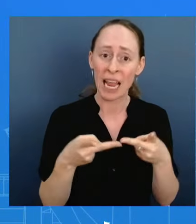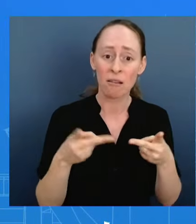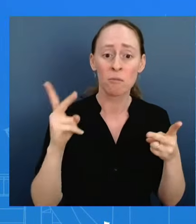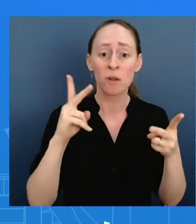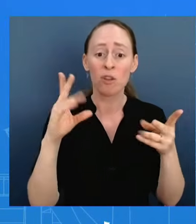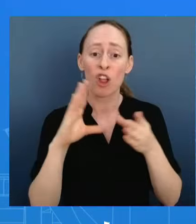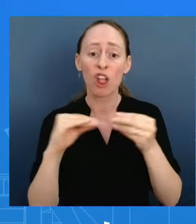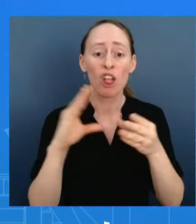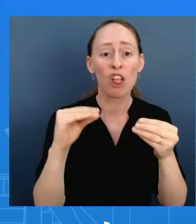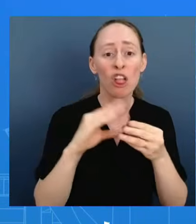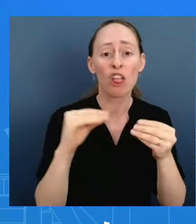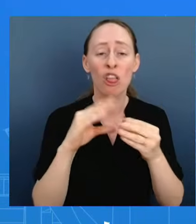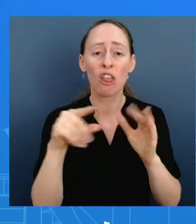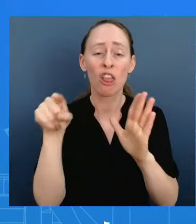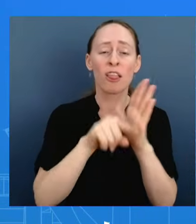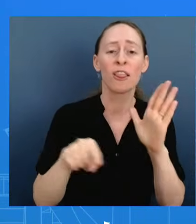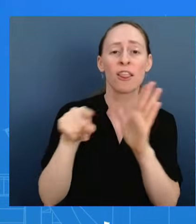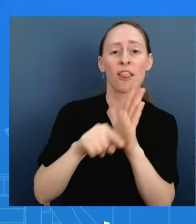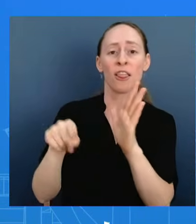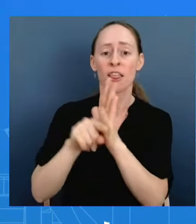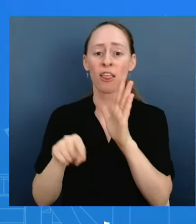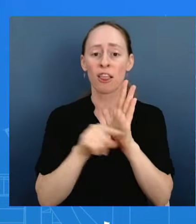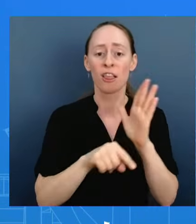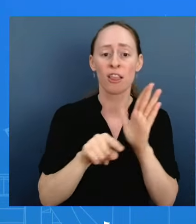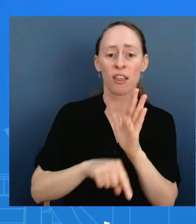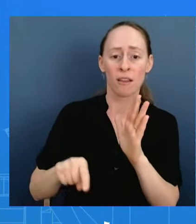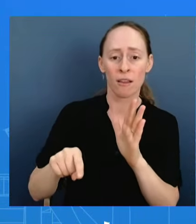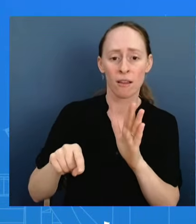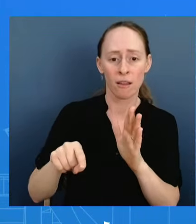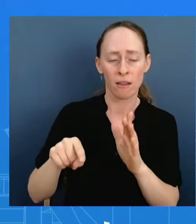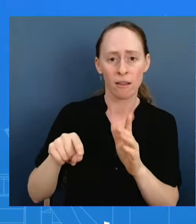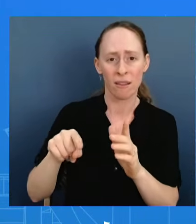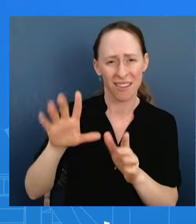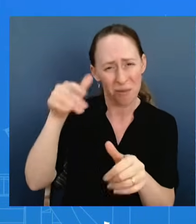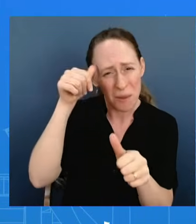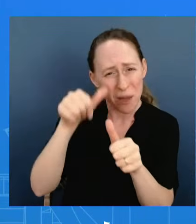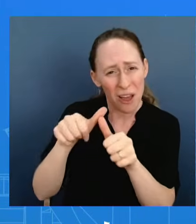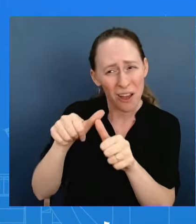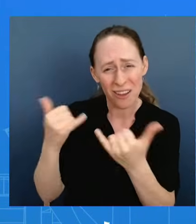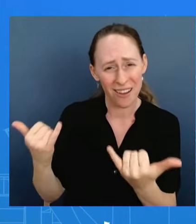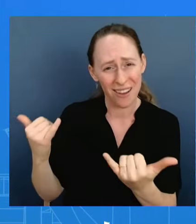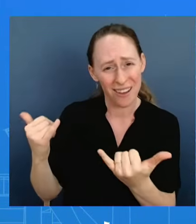that she is the vice president of the United States. She’s the vice president of the United States.